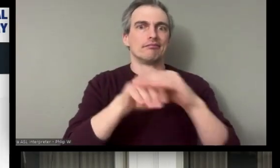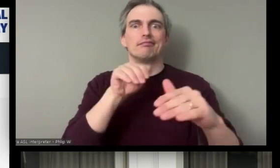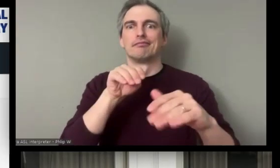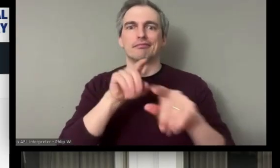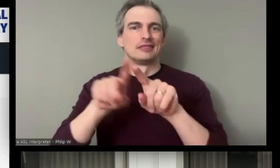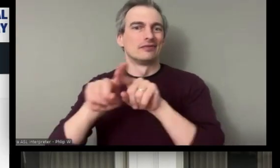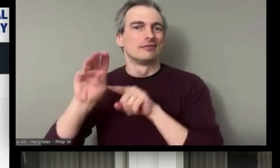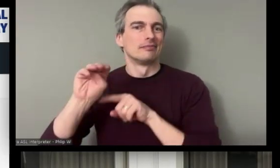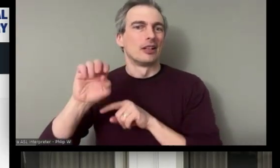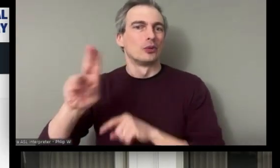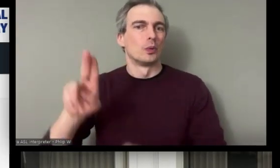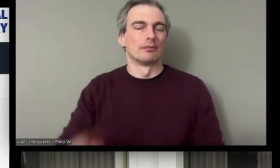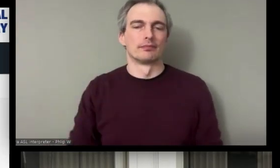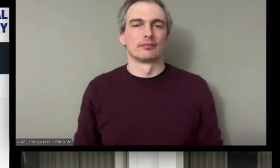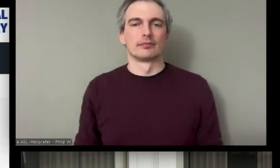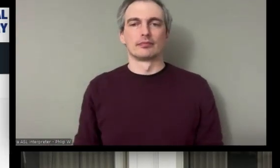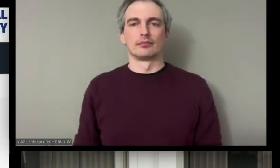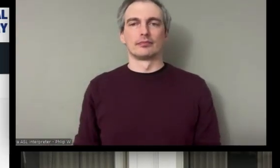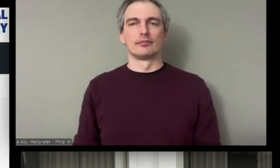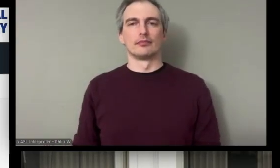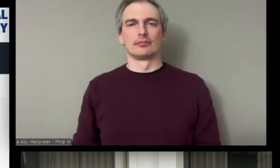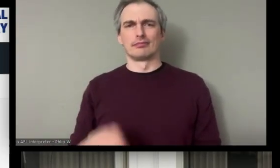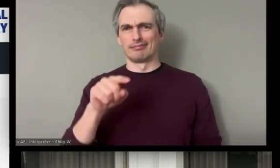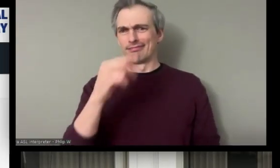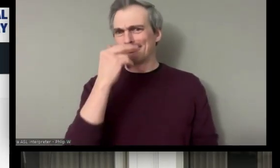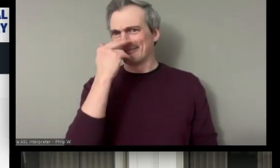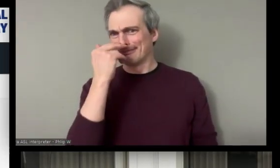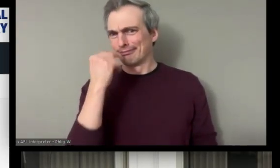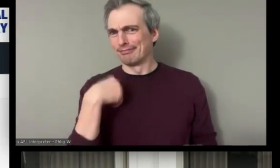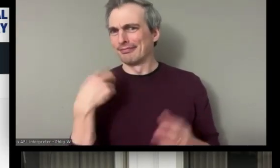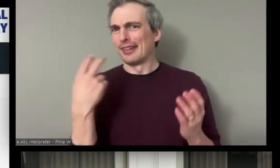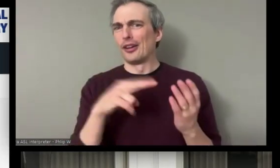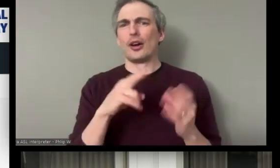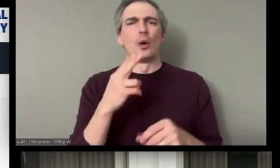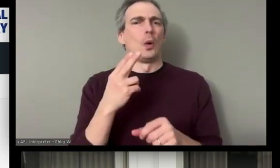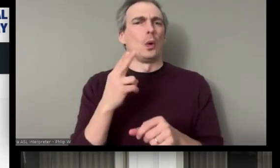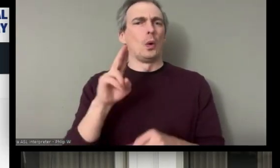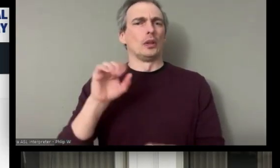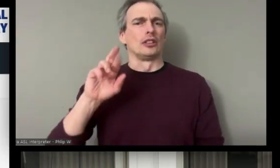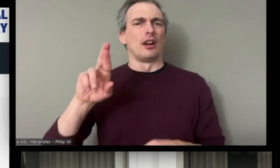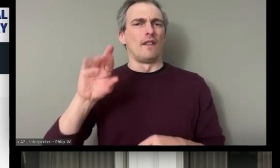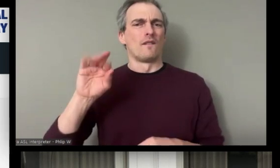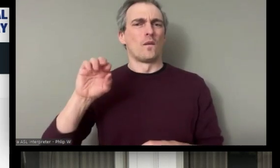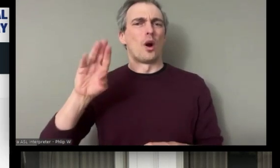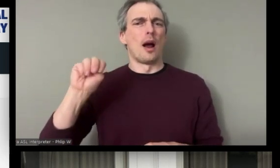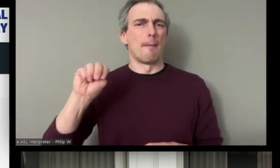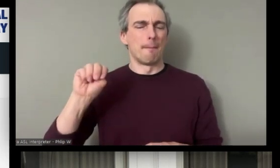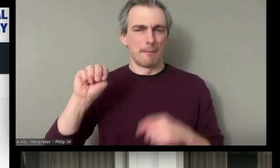This is really funny -- I looked on the user forum for anything where people were discussing the screen reader.